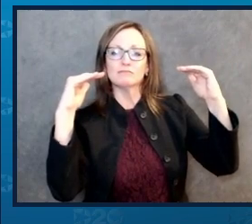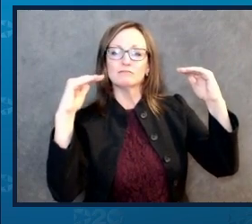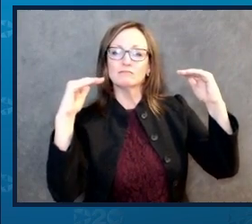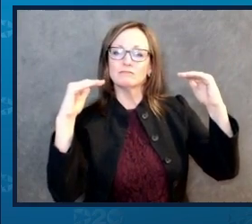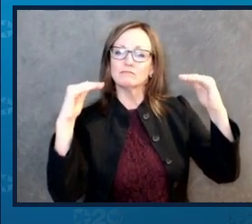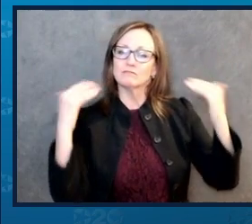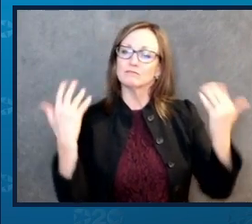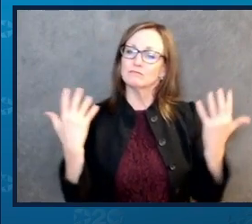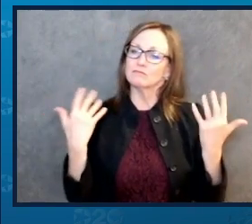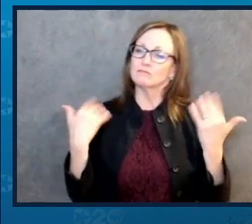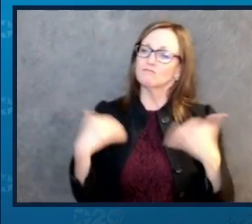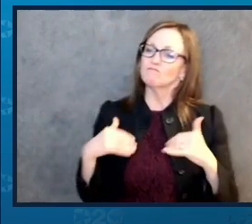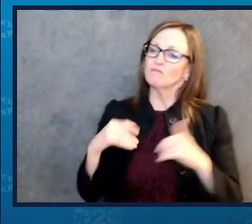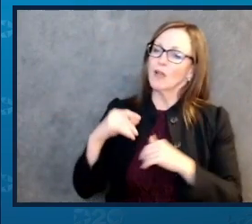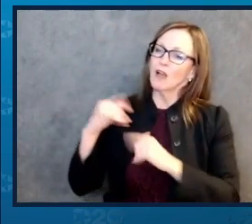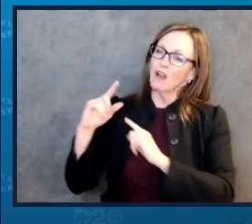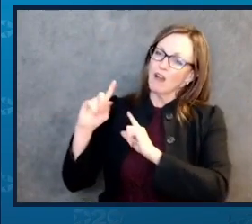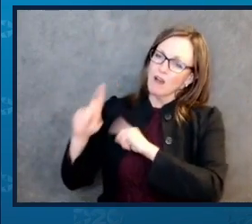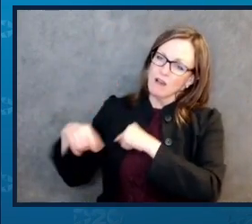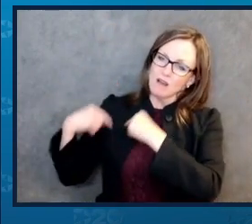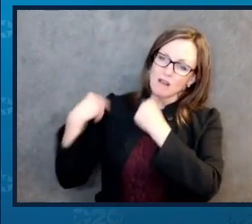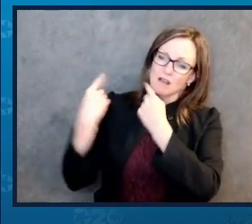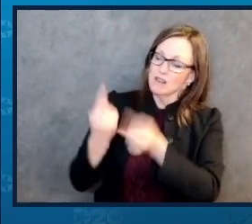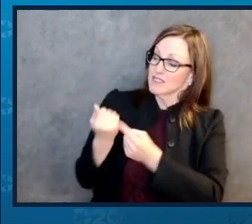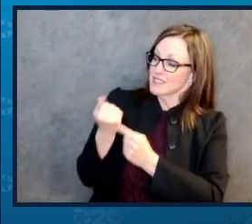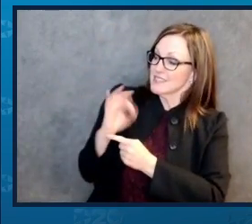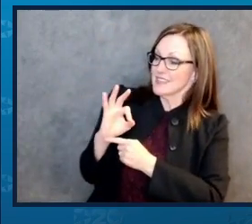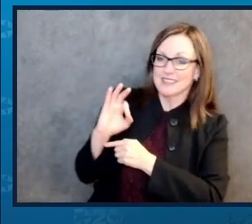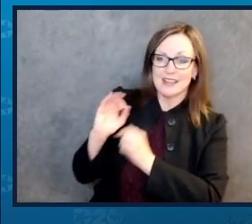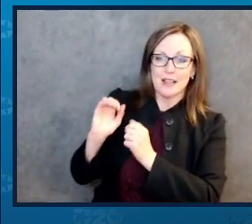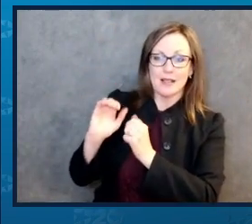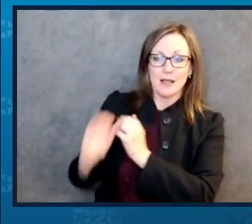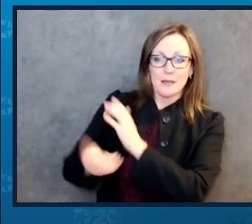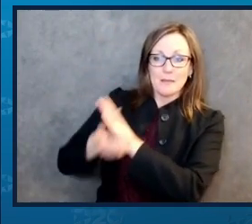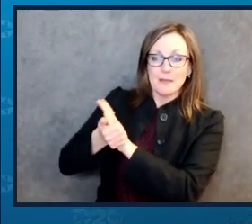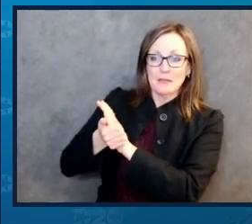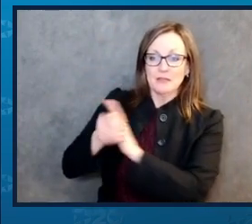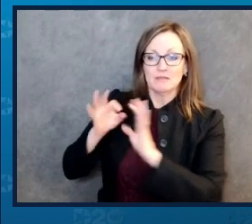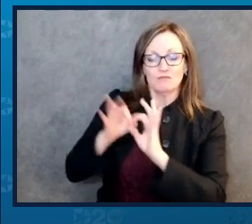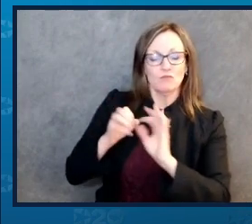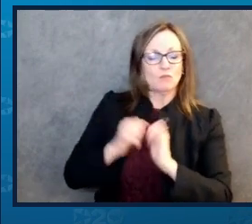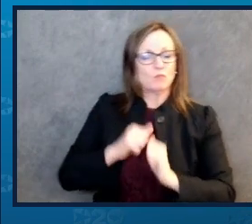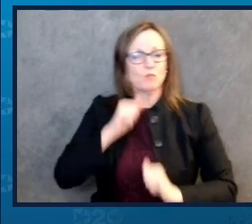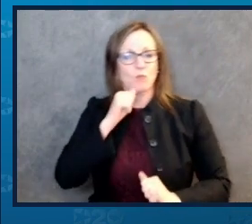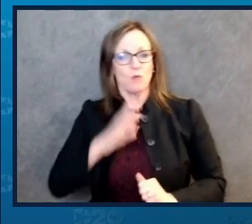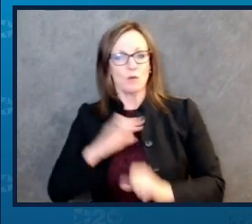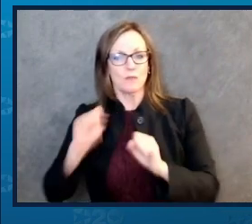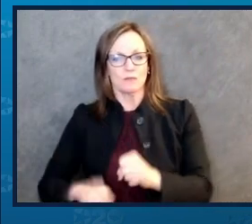ROUGH THE PASSAGE OF THE 19TH AMENDMENT AND WE SELL BRAT THE WOMEN WHO FOUGHT FOR THAT RIGHT.